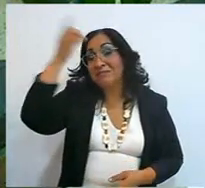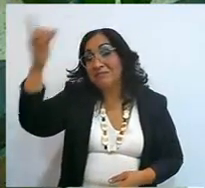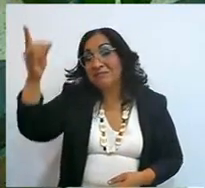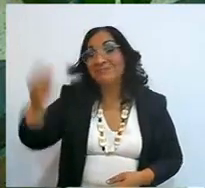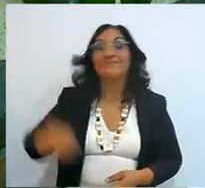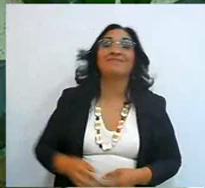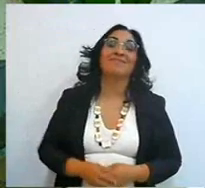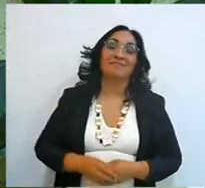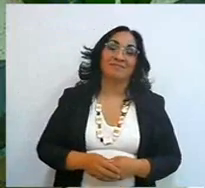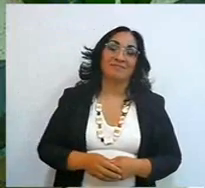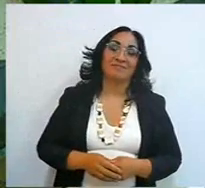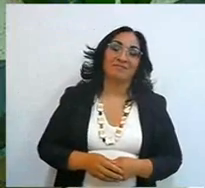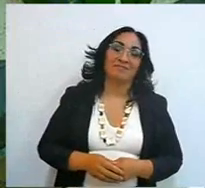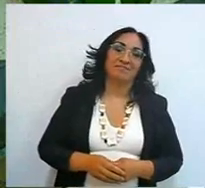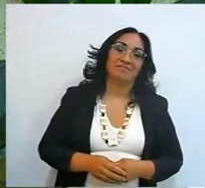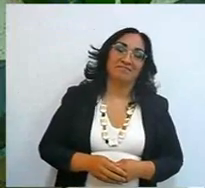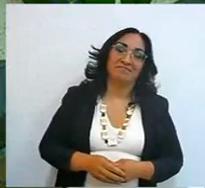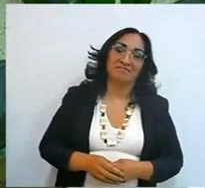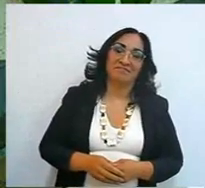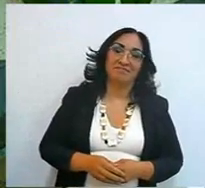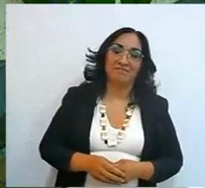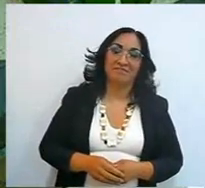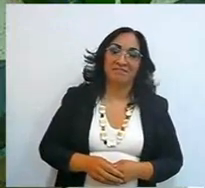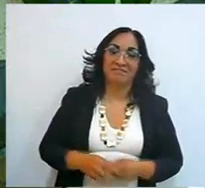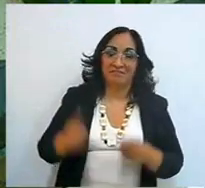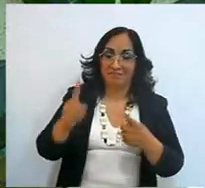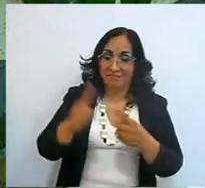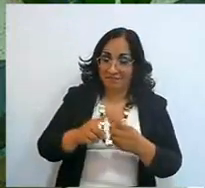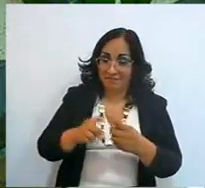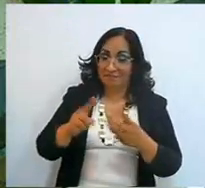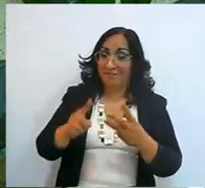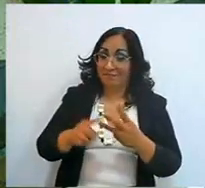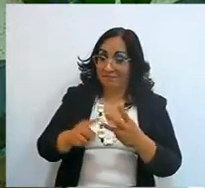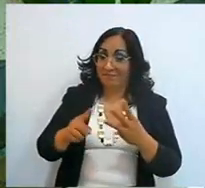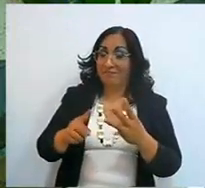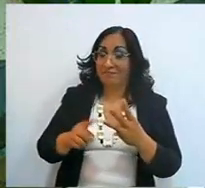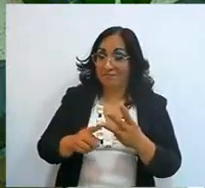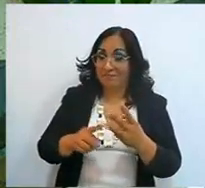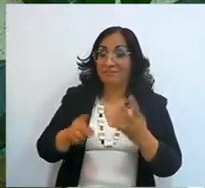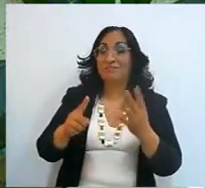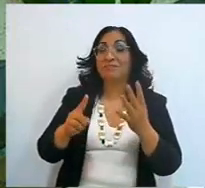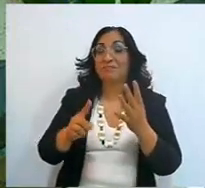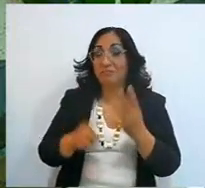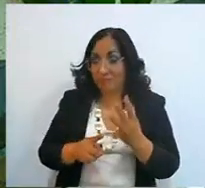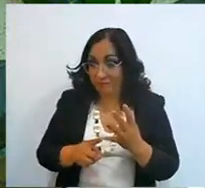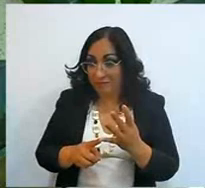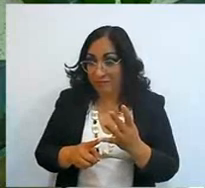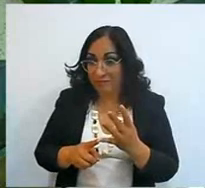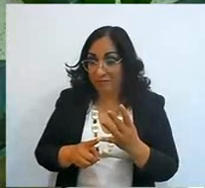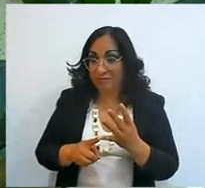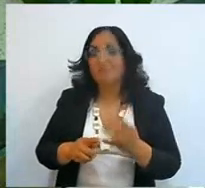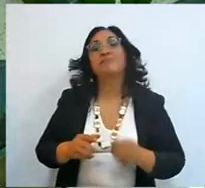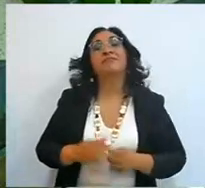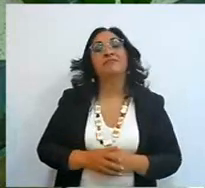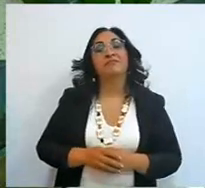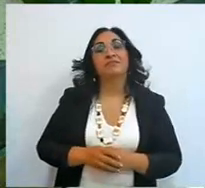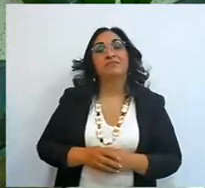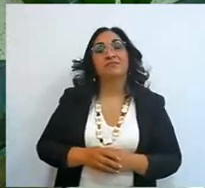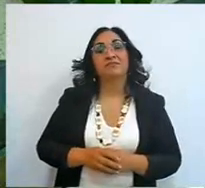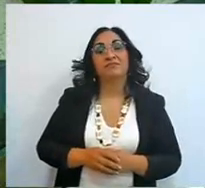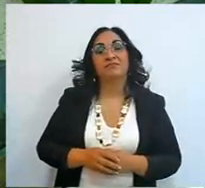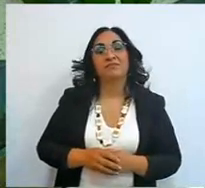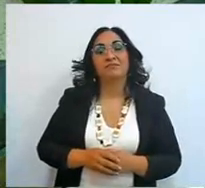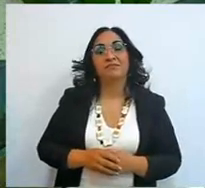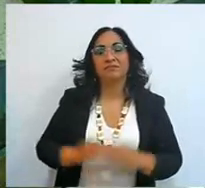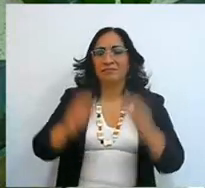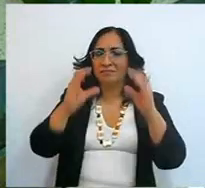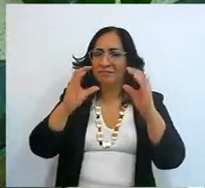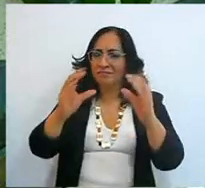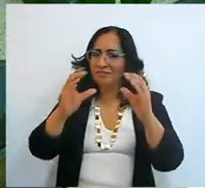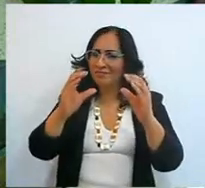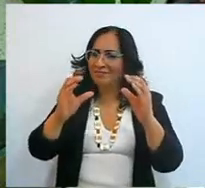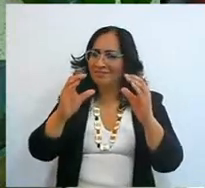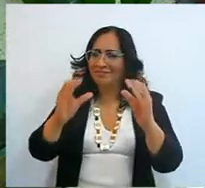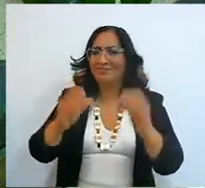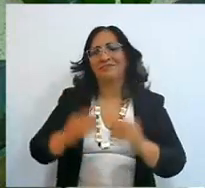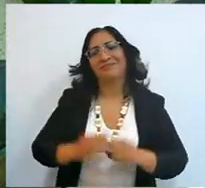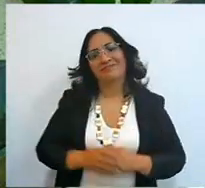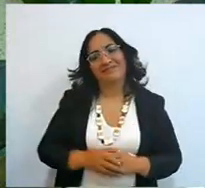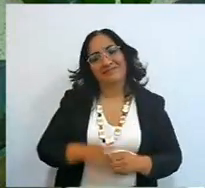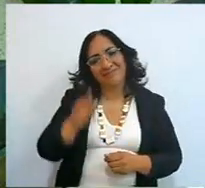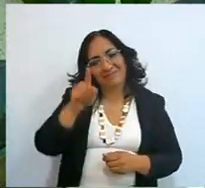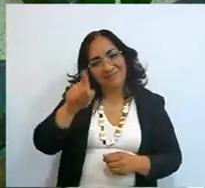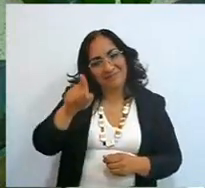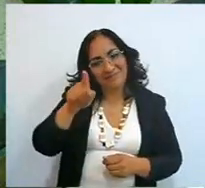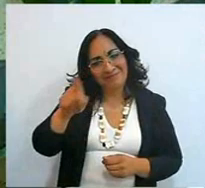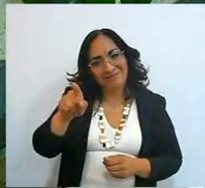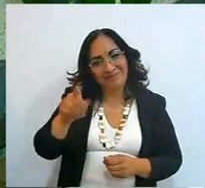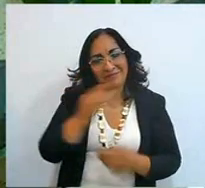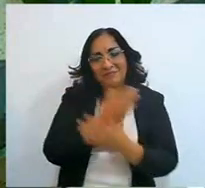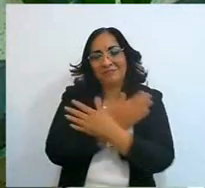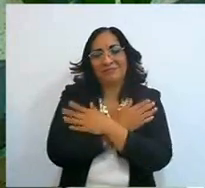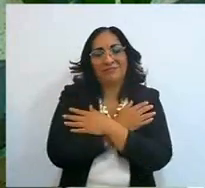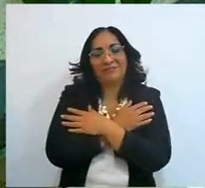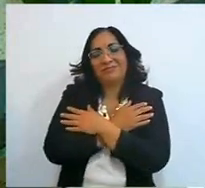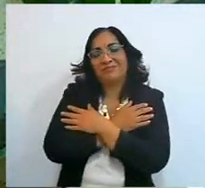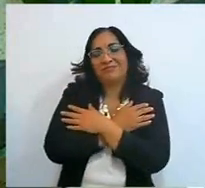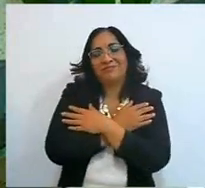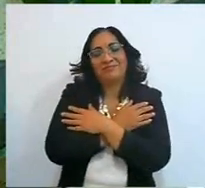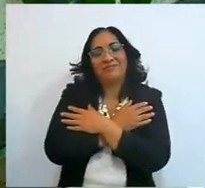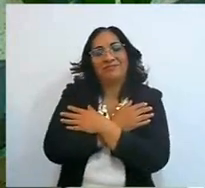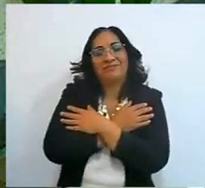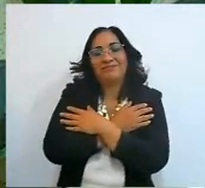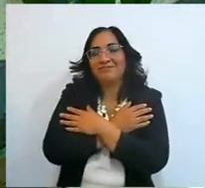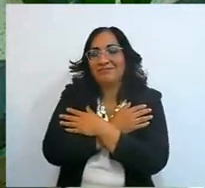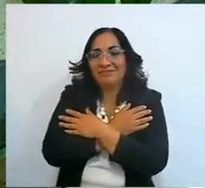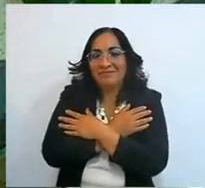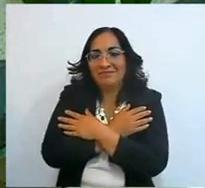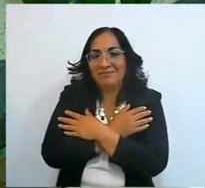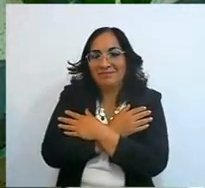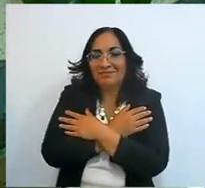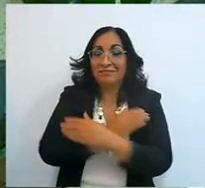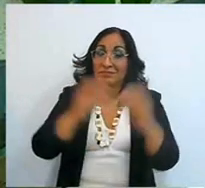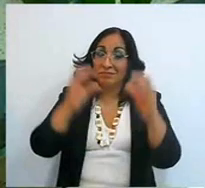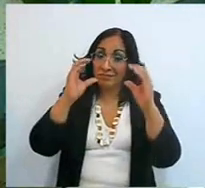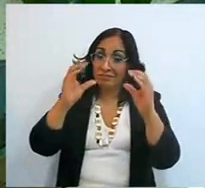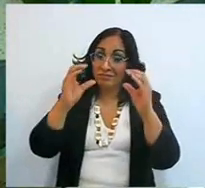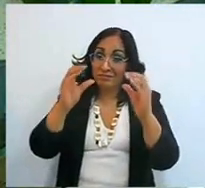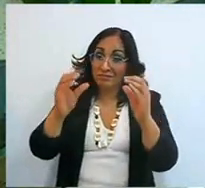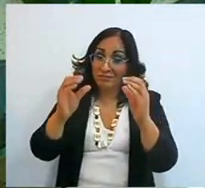Look here we are, bless you, help you, get up, then keep you, keep you, he embraces you, holds you under the crook of his hand,